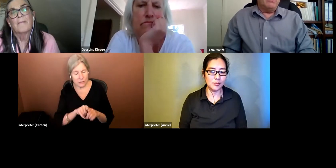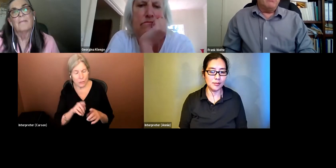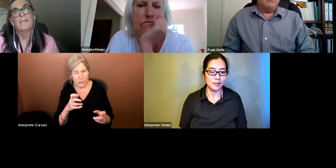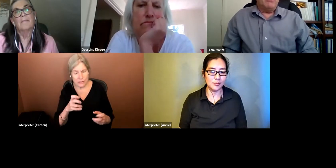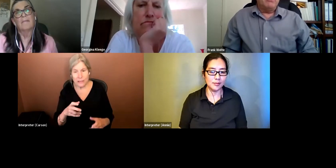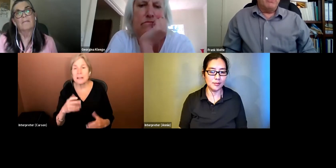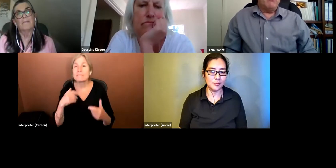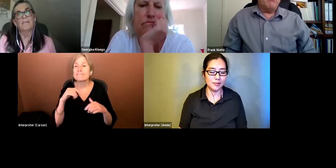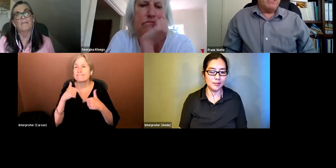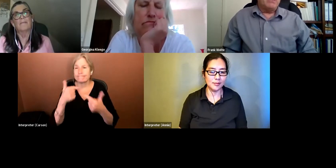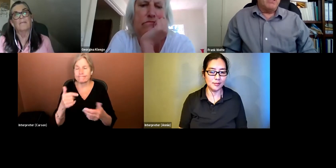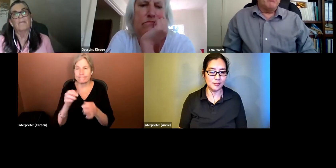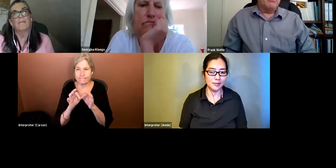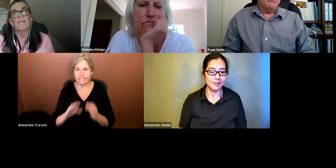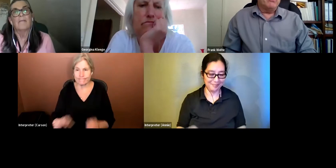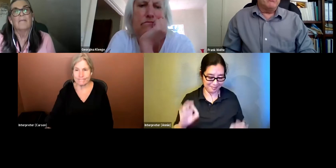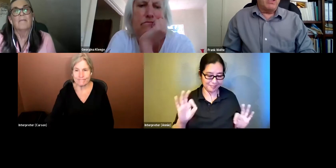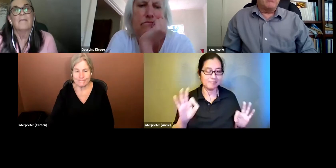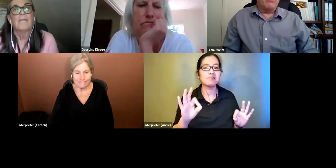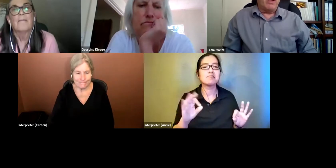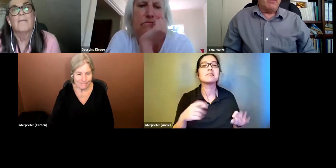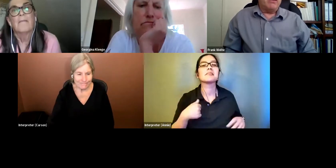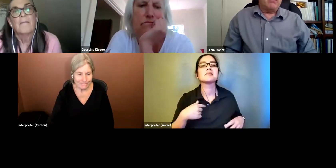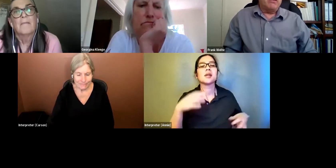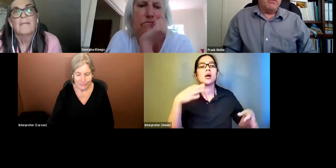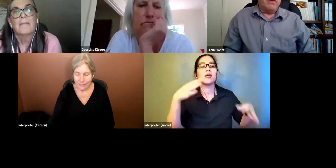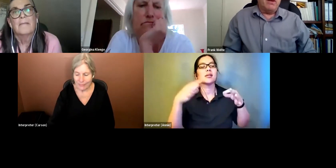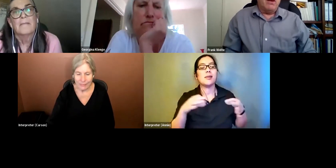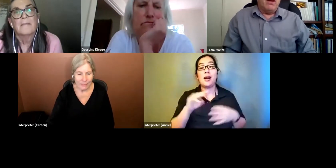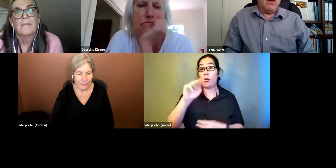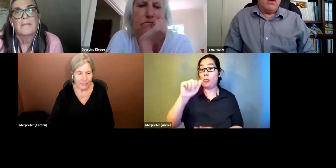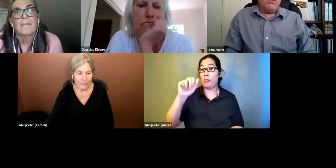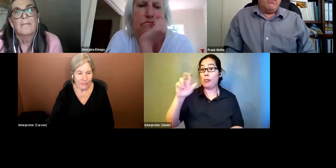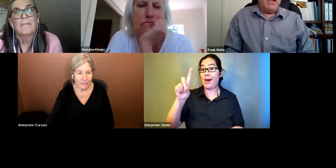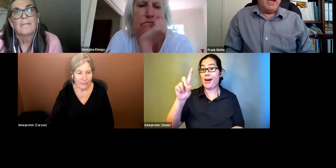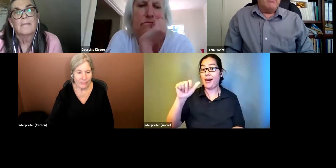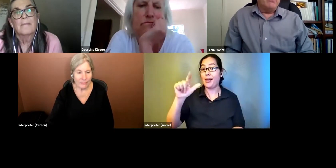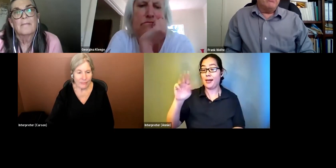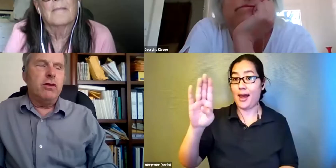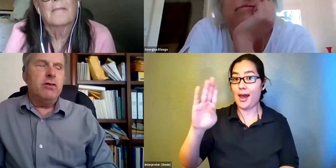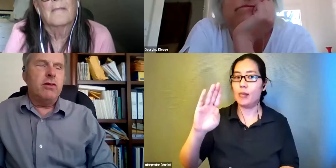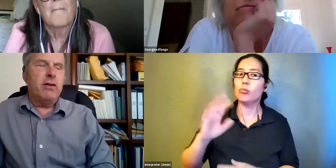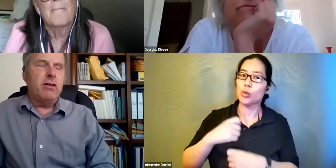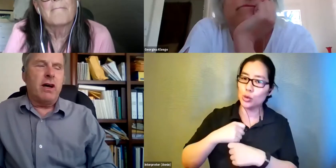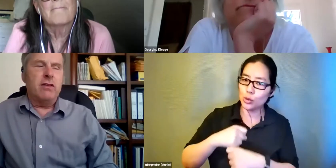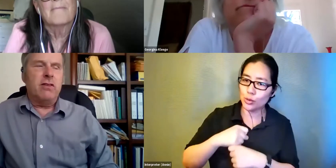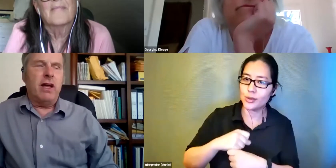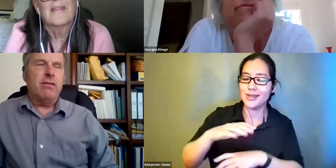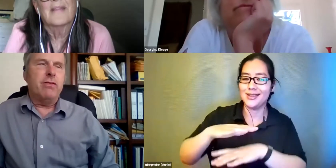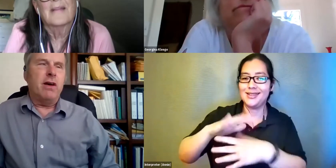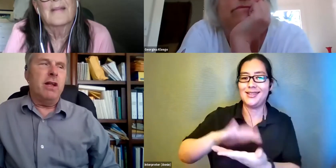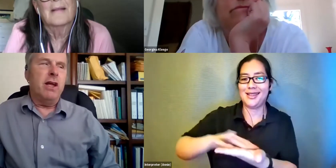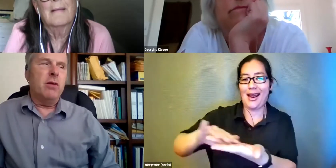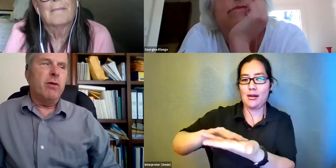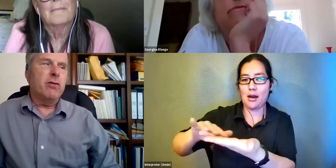let me tell you how MAD Lab produces tactile graphics. We have two designers on staff. Naomi R